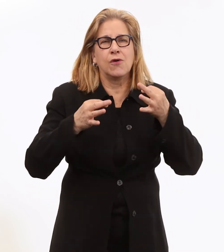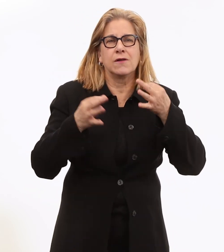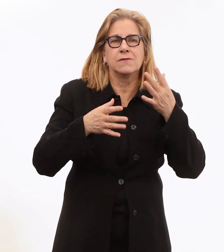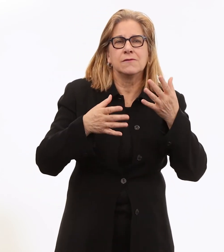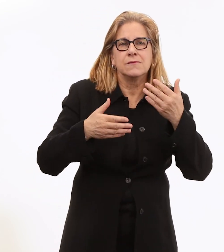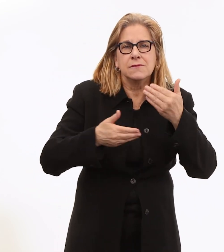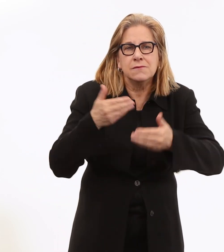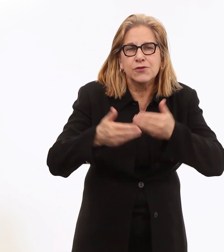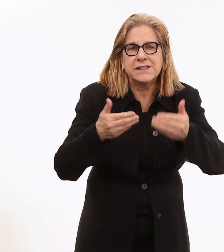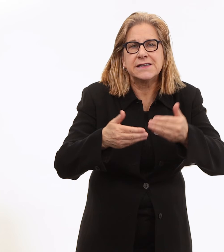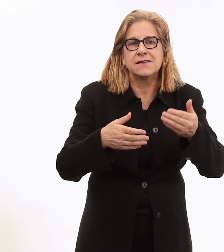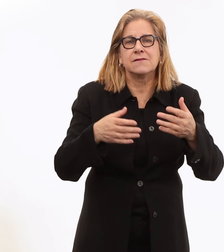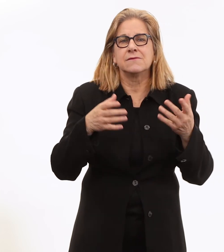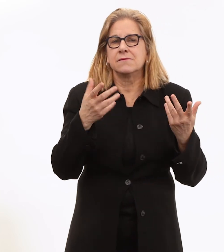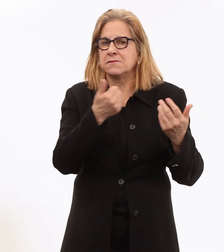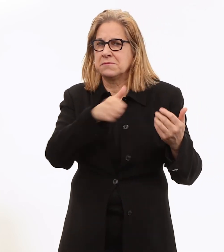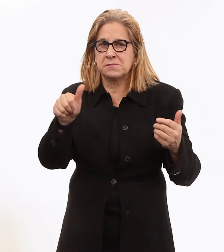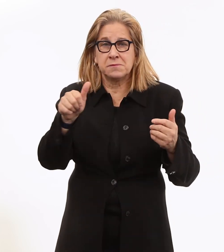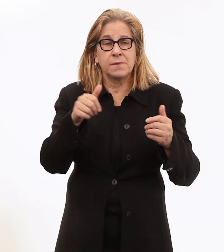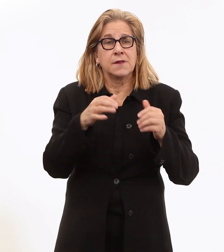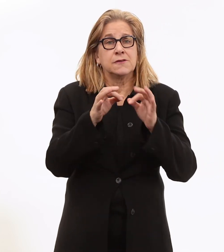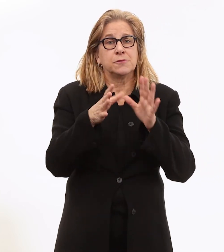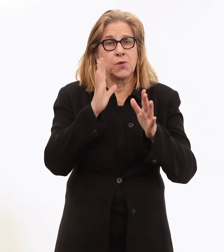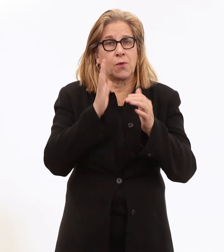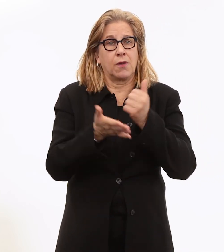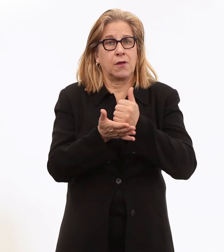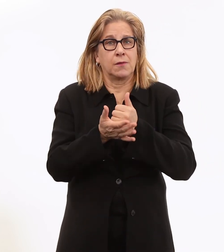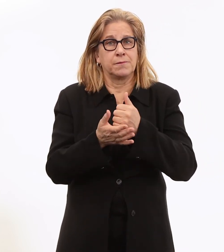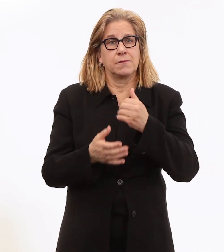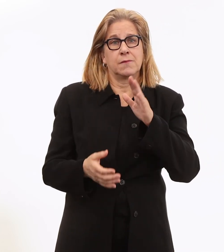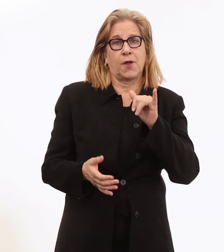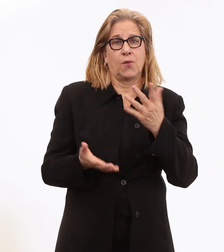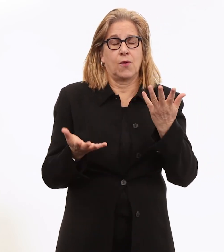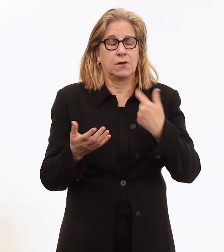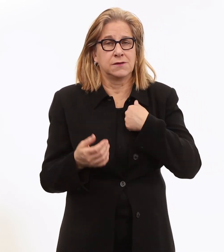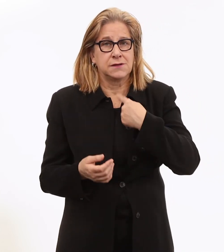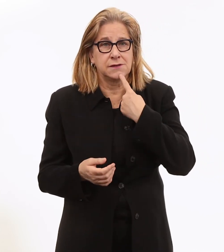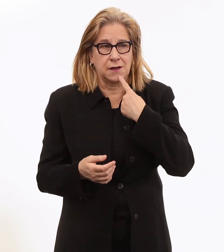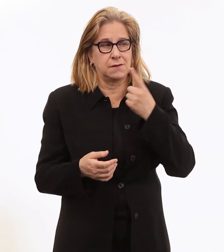The interpreter will assist you by interpreting what you say to the court into English.